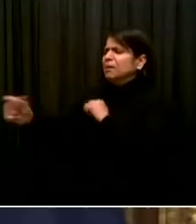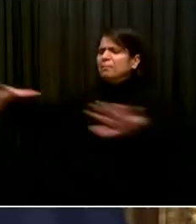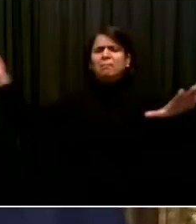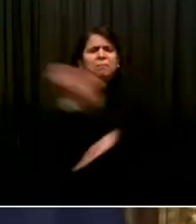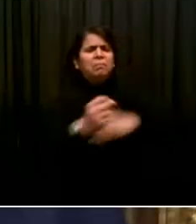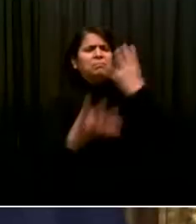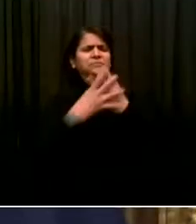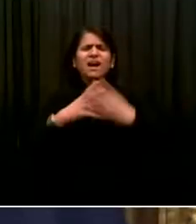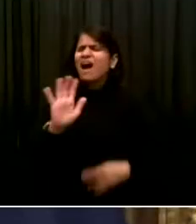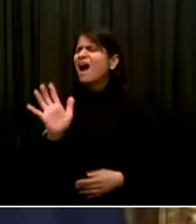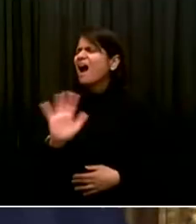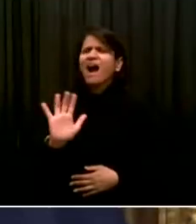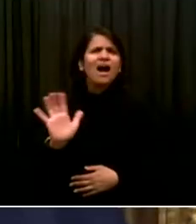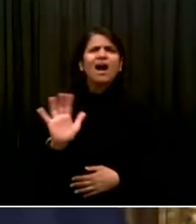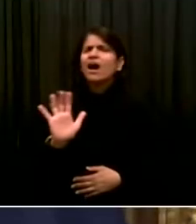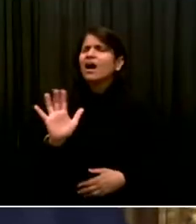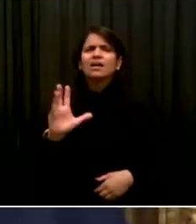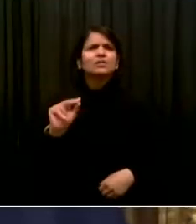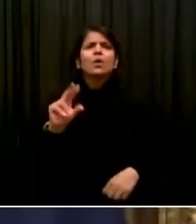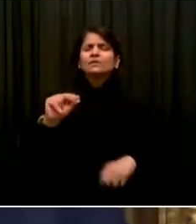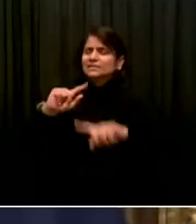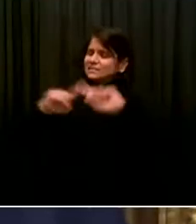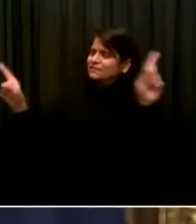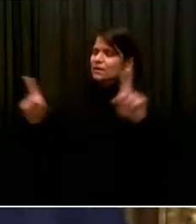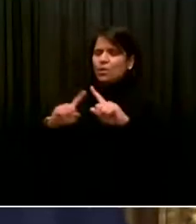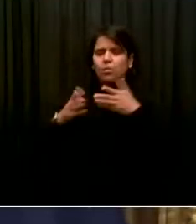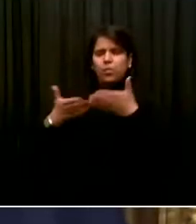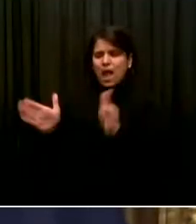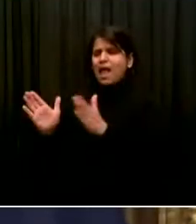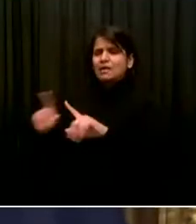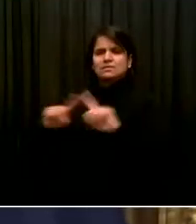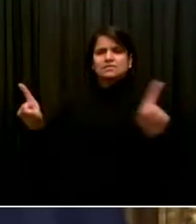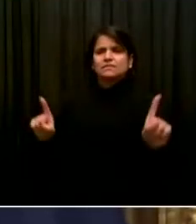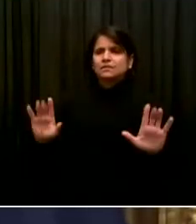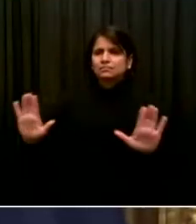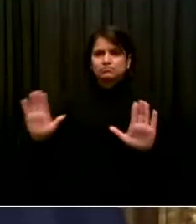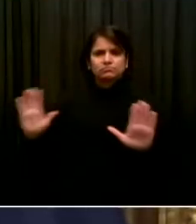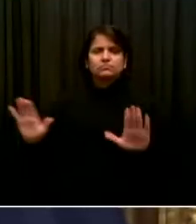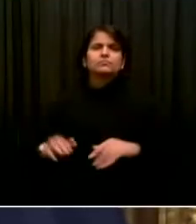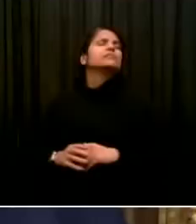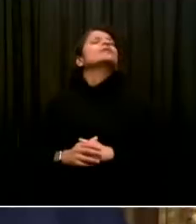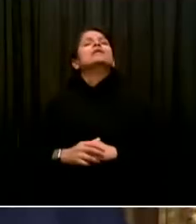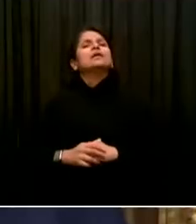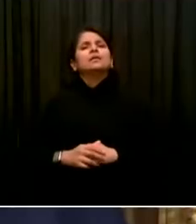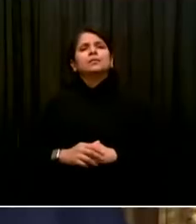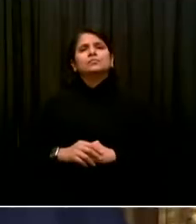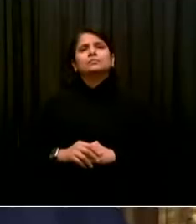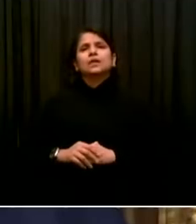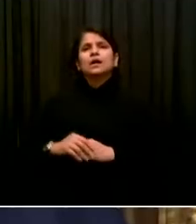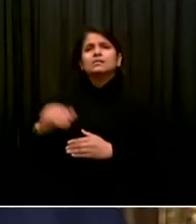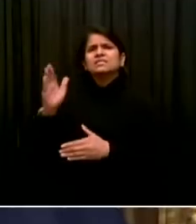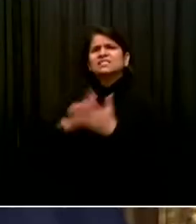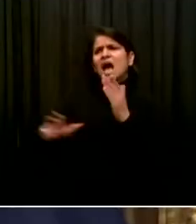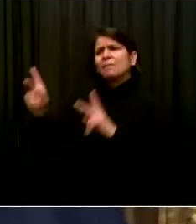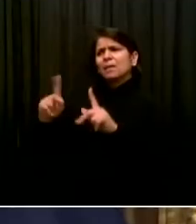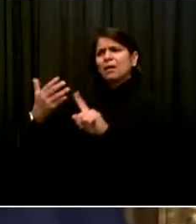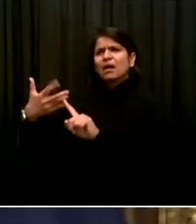LEGALLY INFORMED RESPONSE TO PEOPLE IN NEED. REFUSING